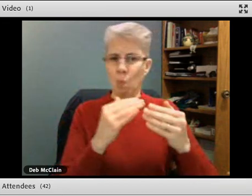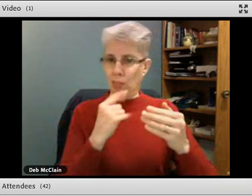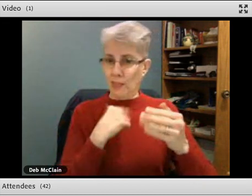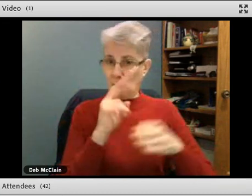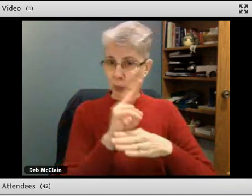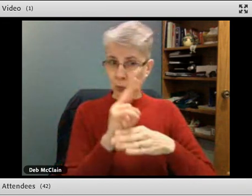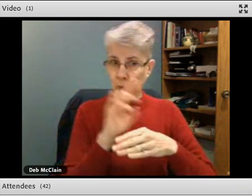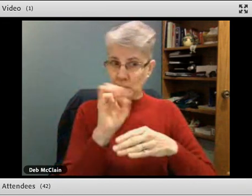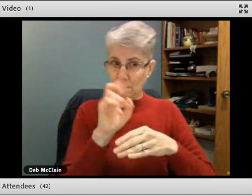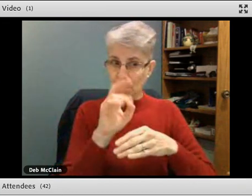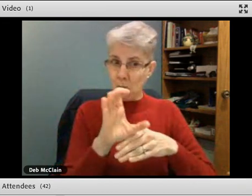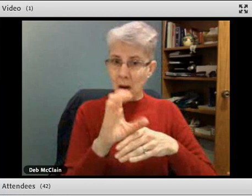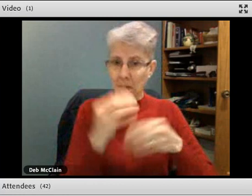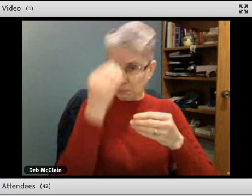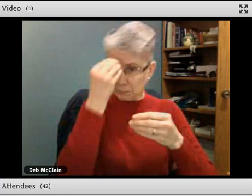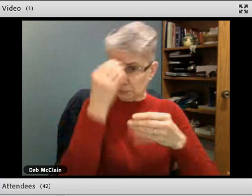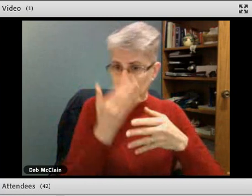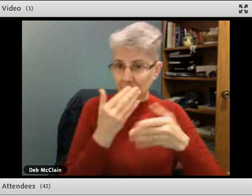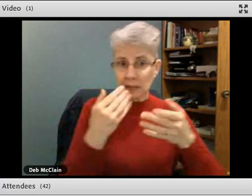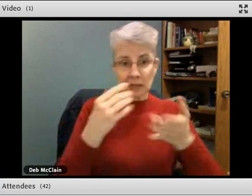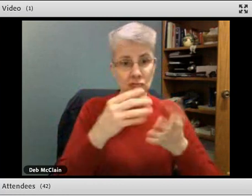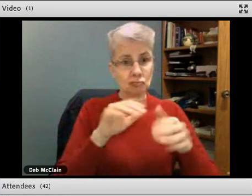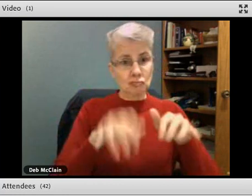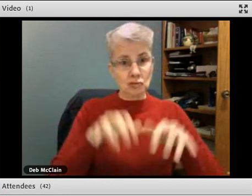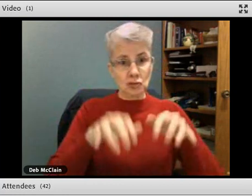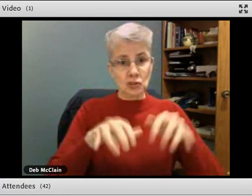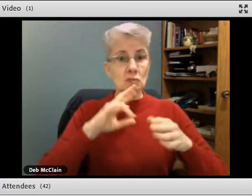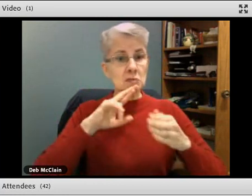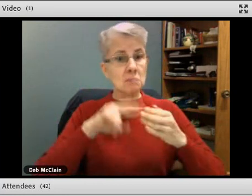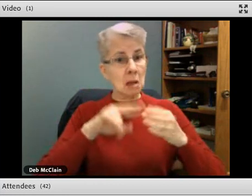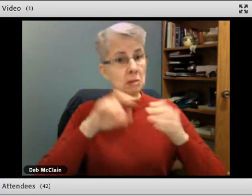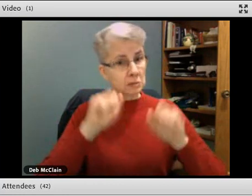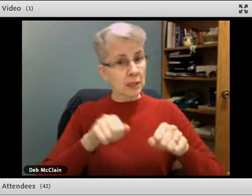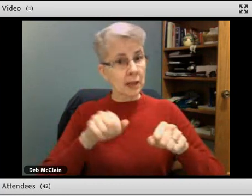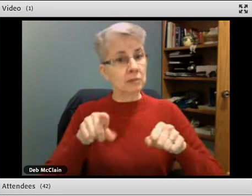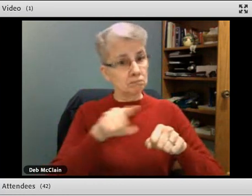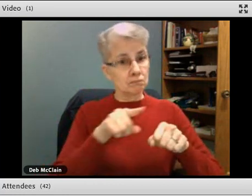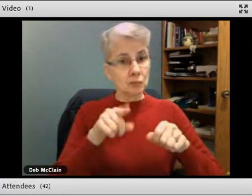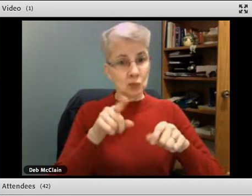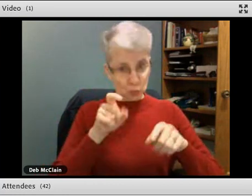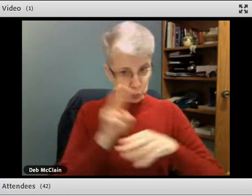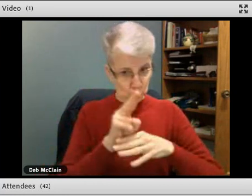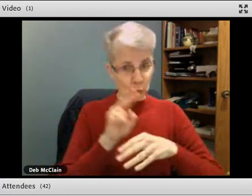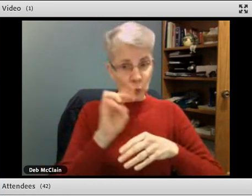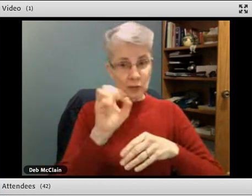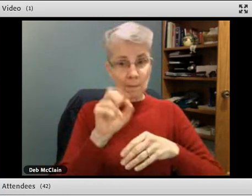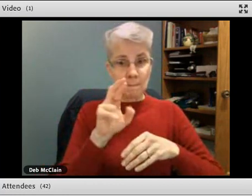Maybe you could just do a chat response. Do you use MARC on a daily basis?